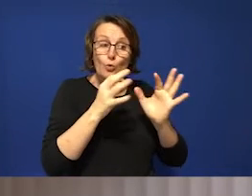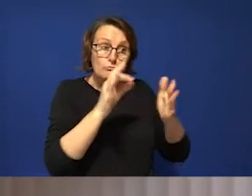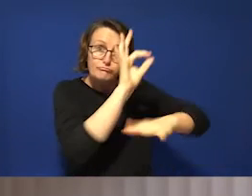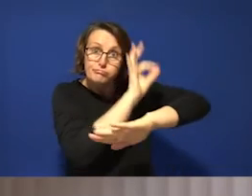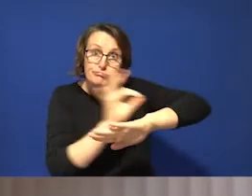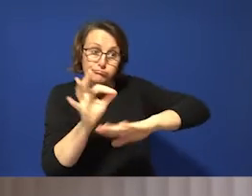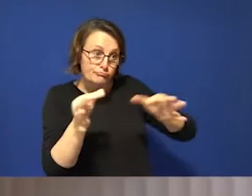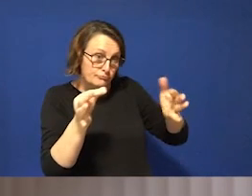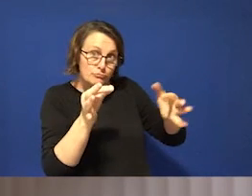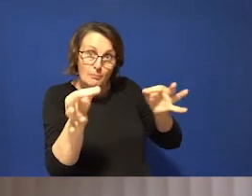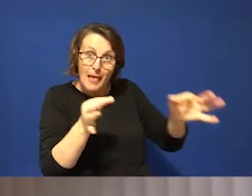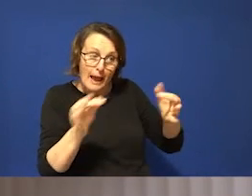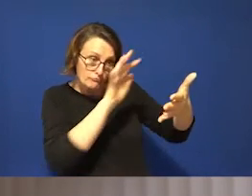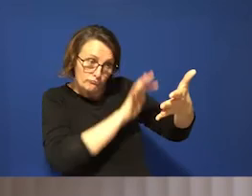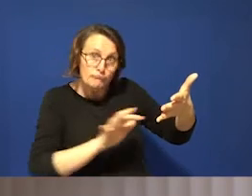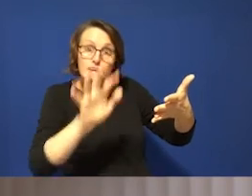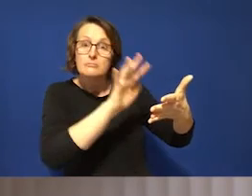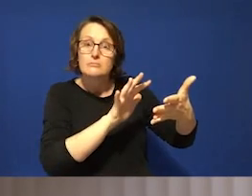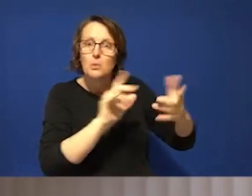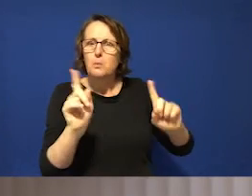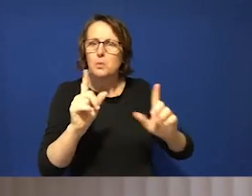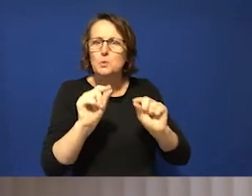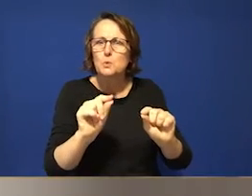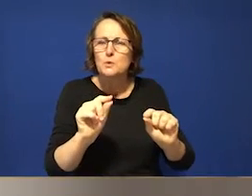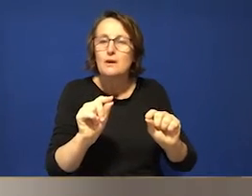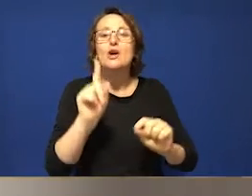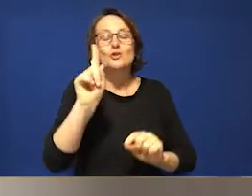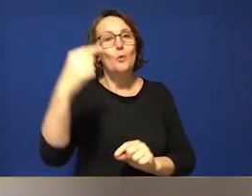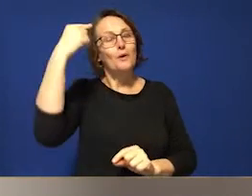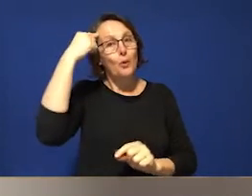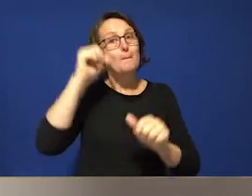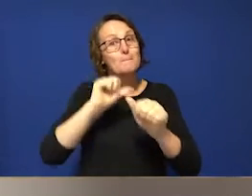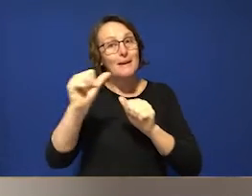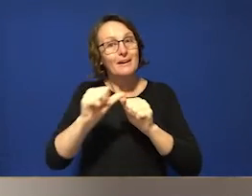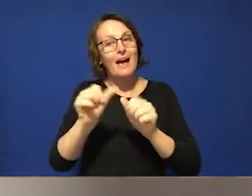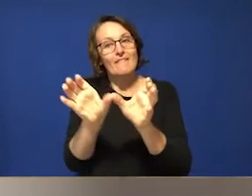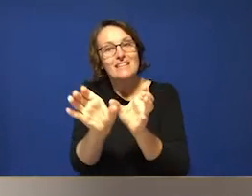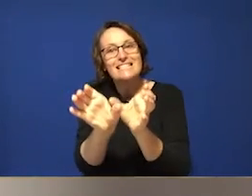which we can thank Peter and his crew for, is to separate this building as an annexe